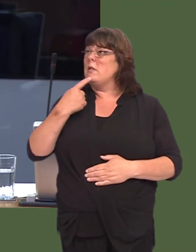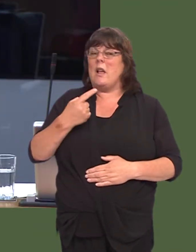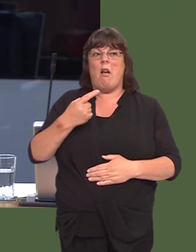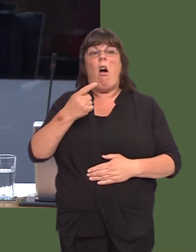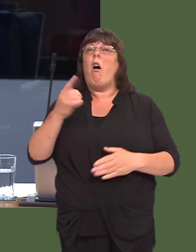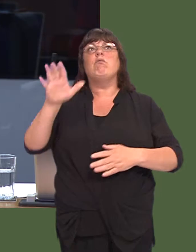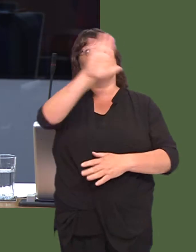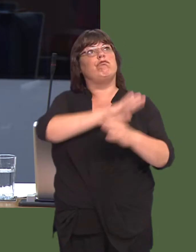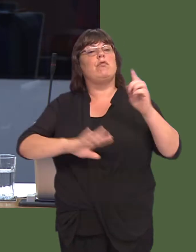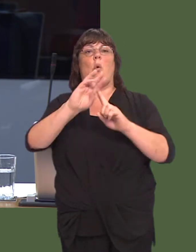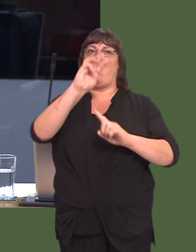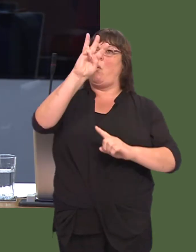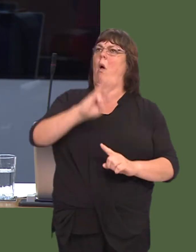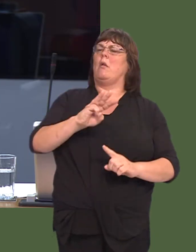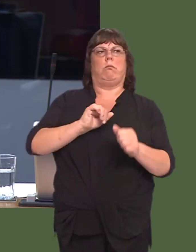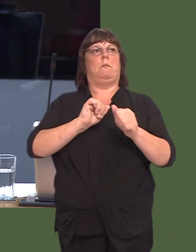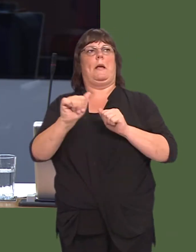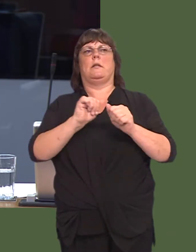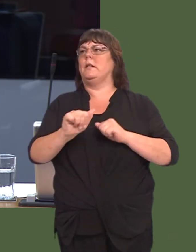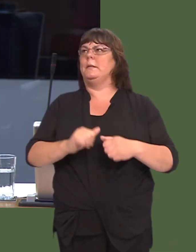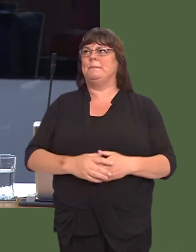You cannot claim, overall, throughout Wales, that they are better.